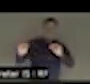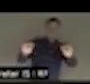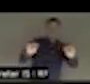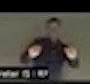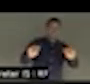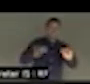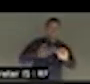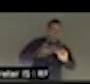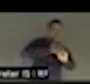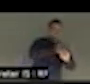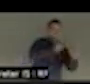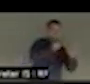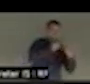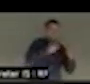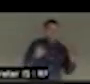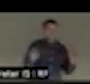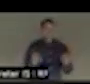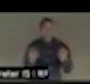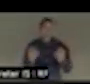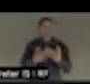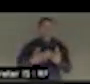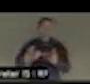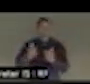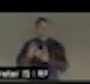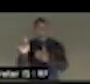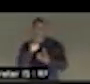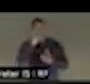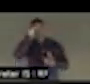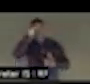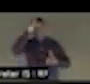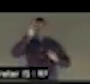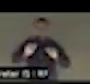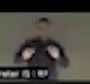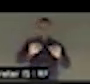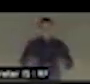If you have any questions, please post them in the Q and A box,